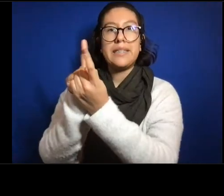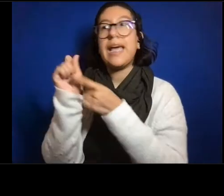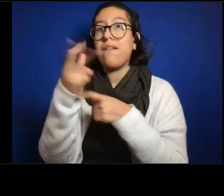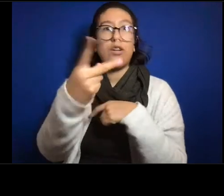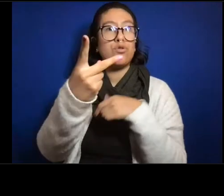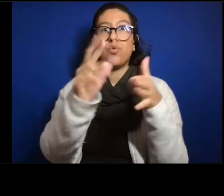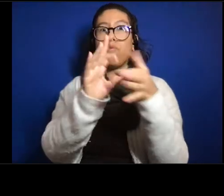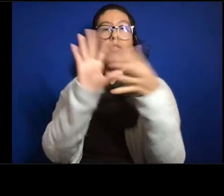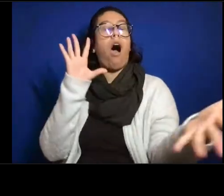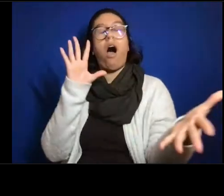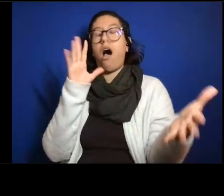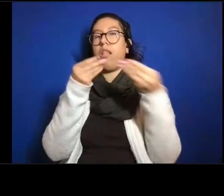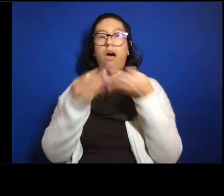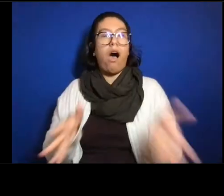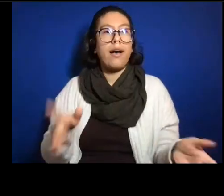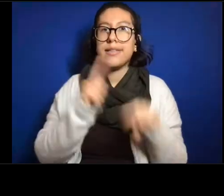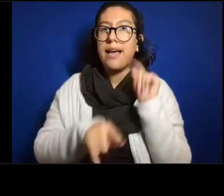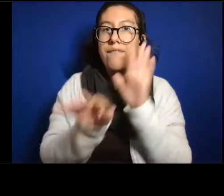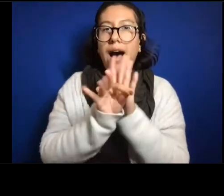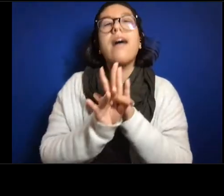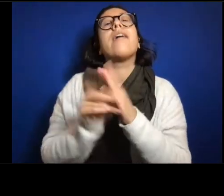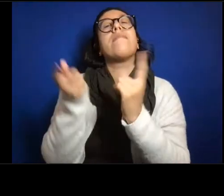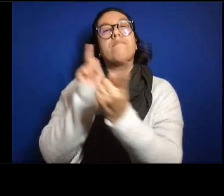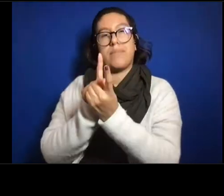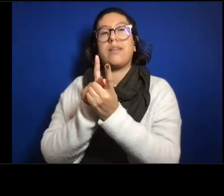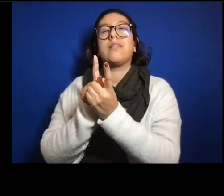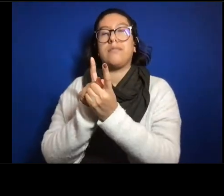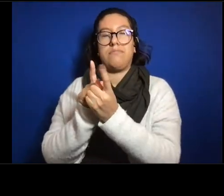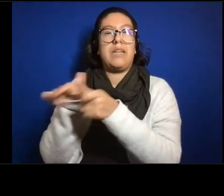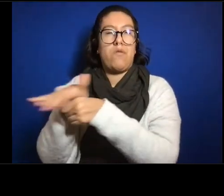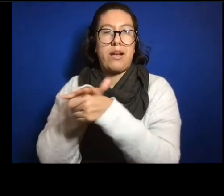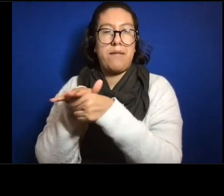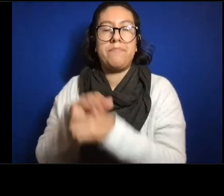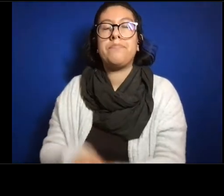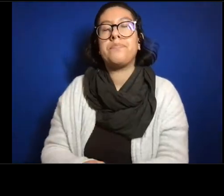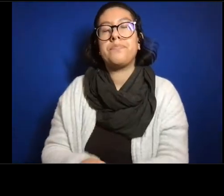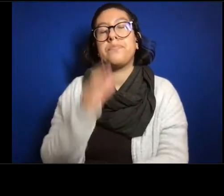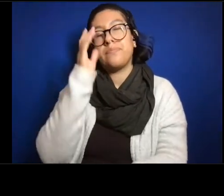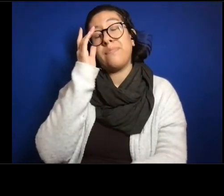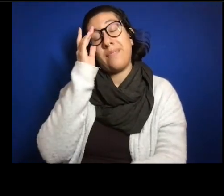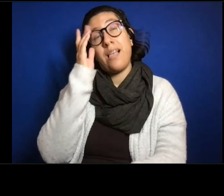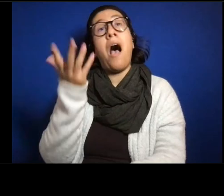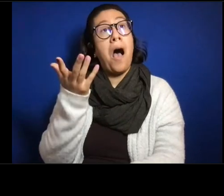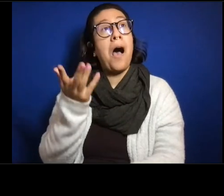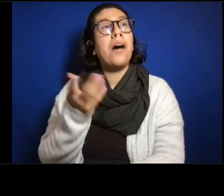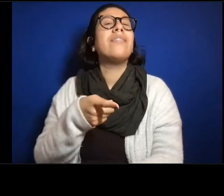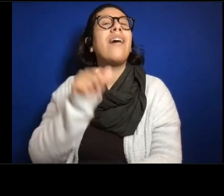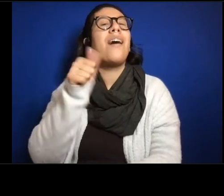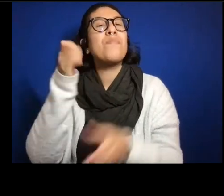And Anna says maybe her dad would definitely need his cell phone charger a good idea.